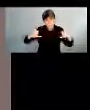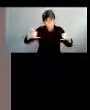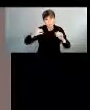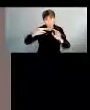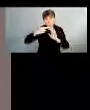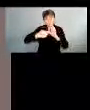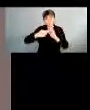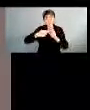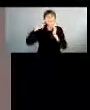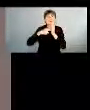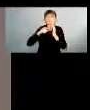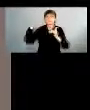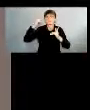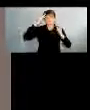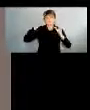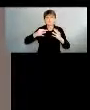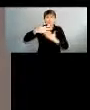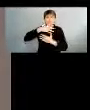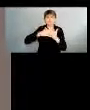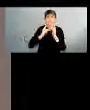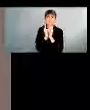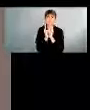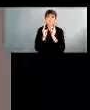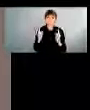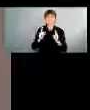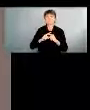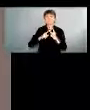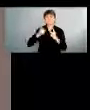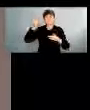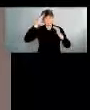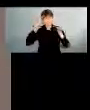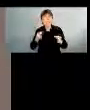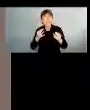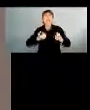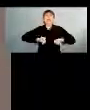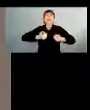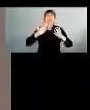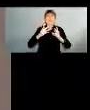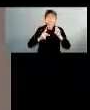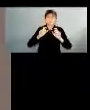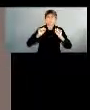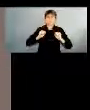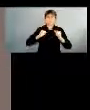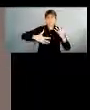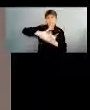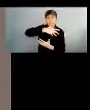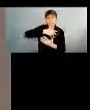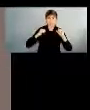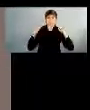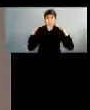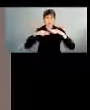social distancing, caps on group sizes, gatherings, and performances both indoor and outdoor,